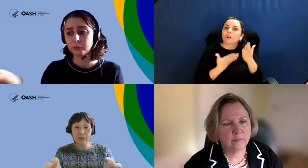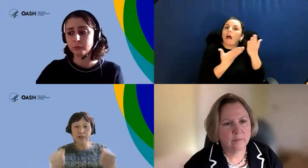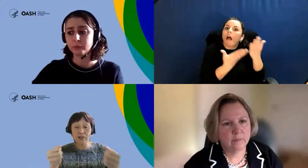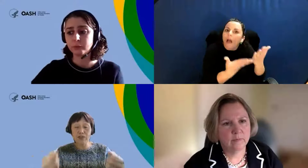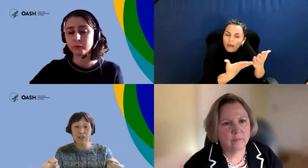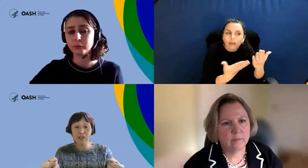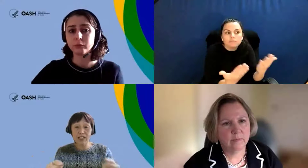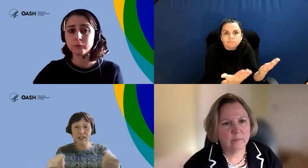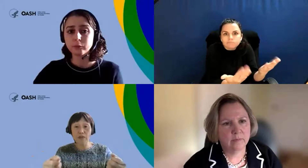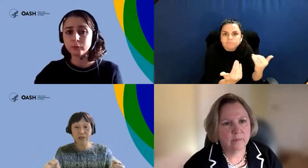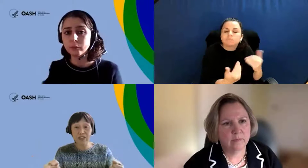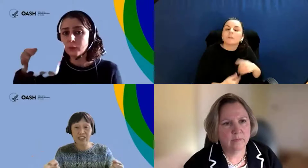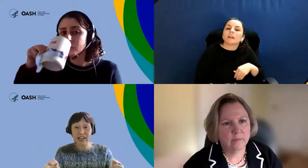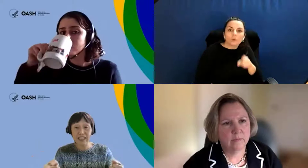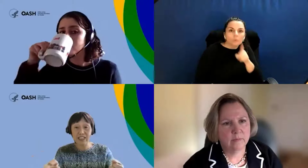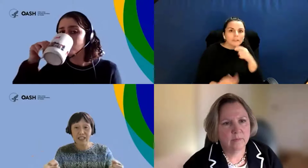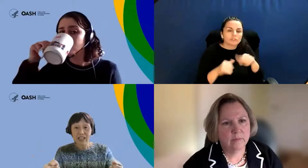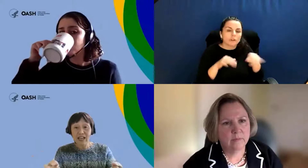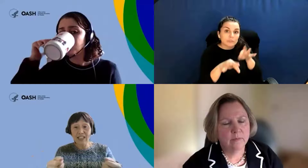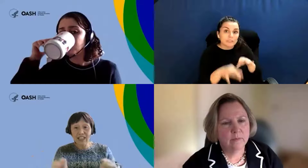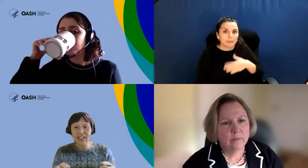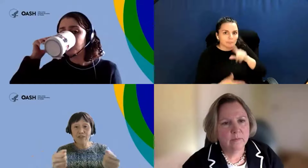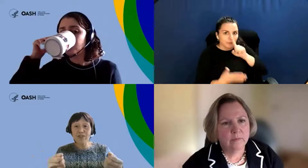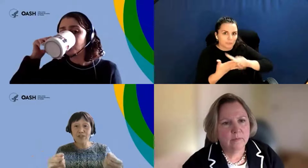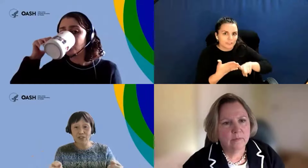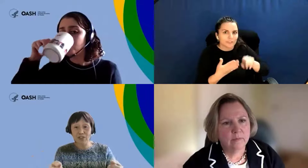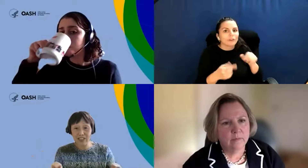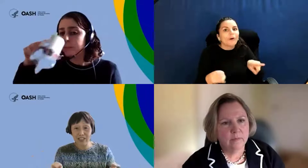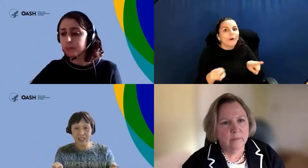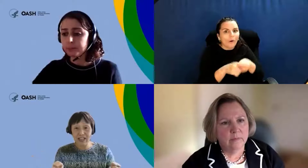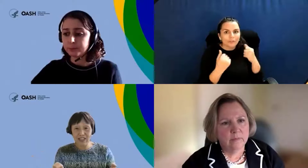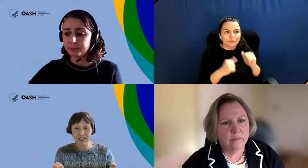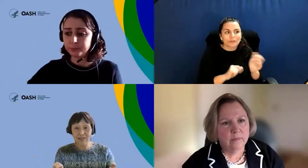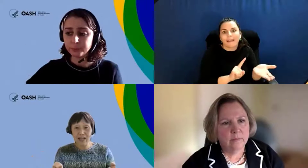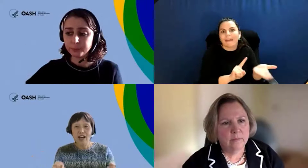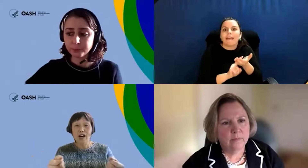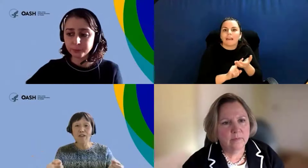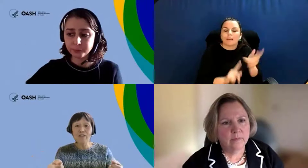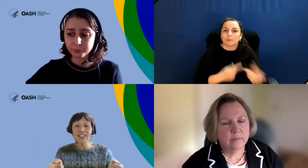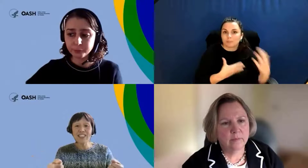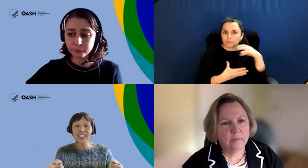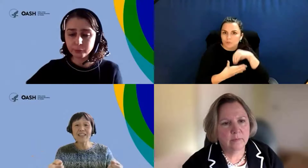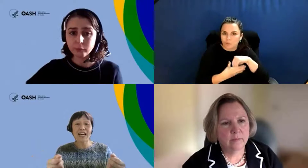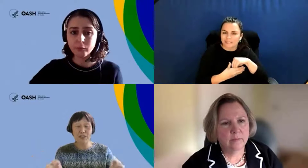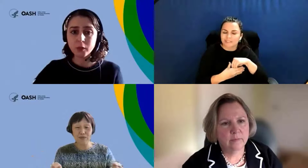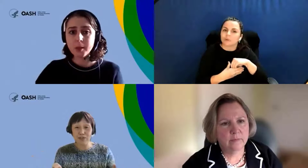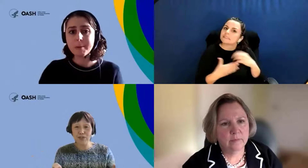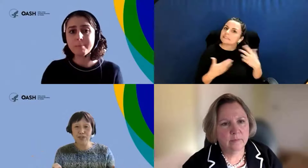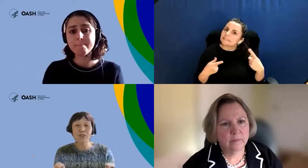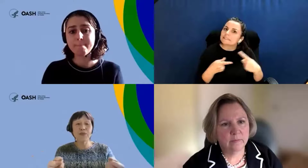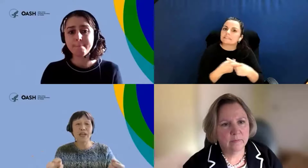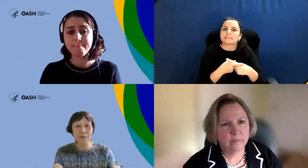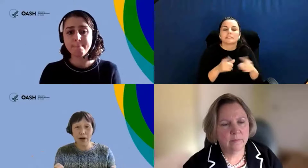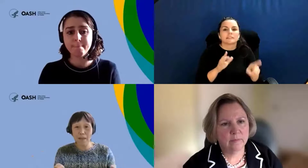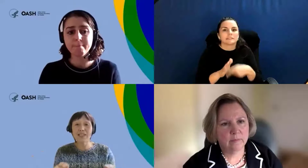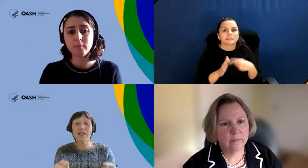the research and the informed consent as a researcher in this case. Obviously as researchers, we are pragmatic,